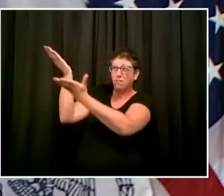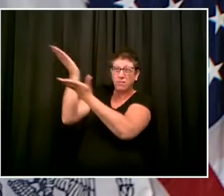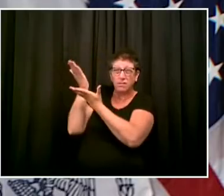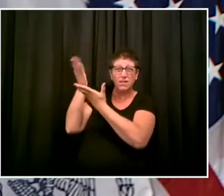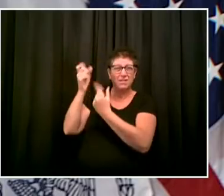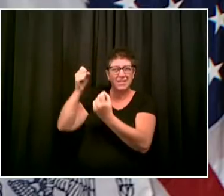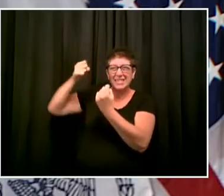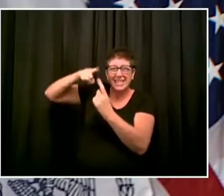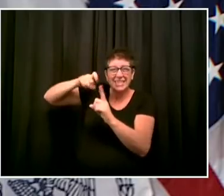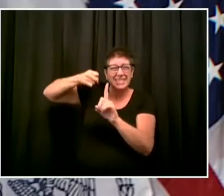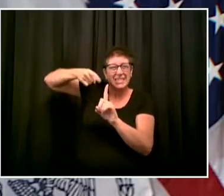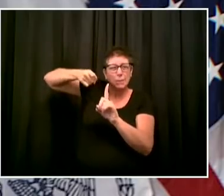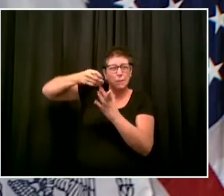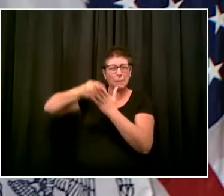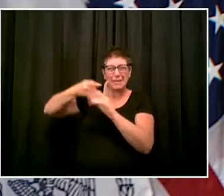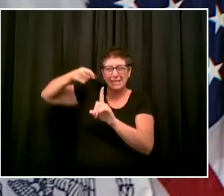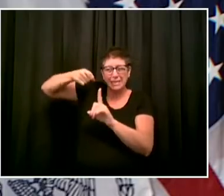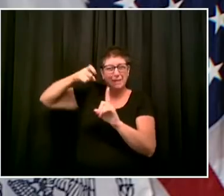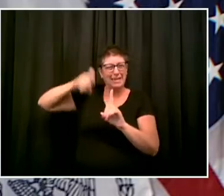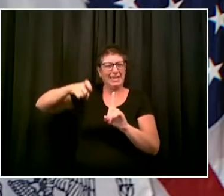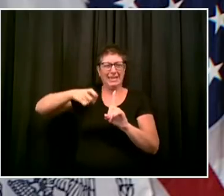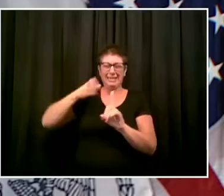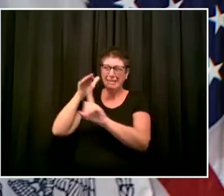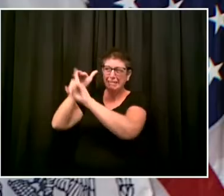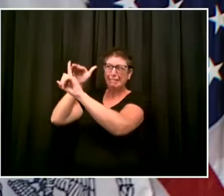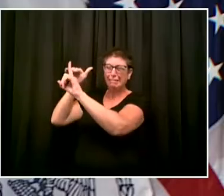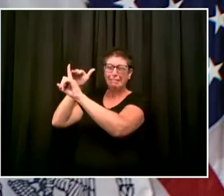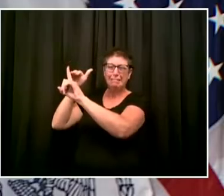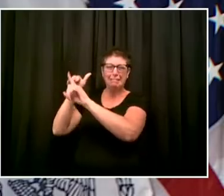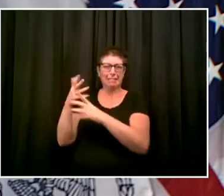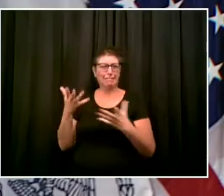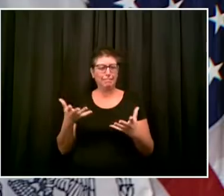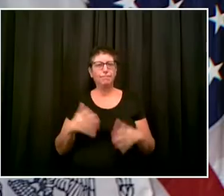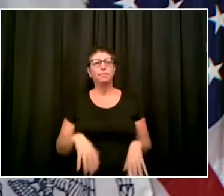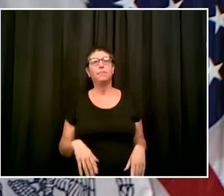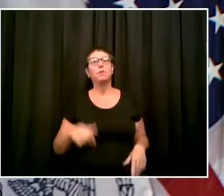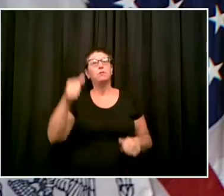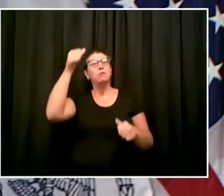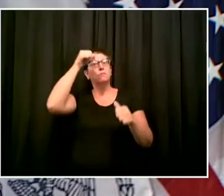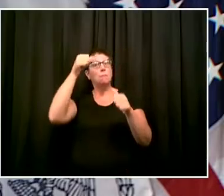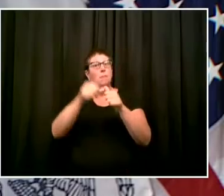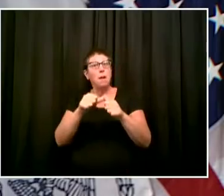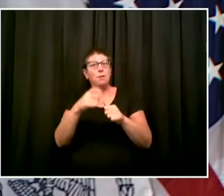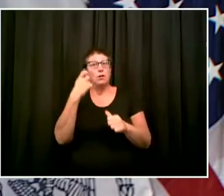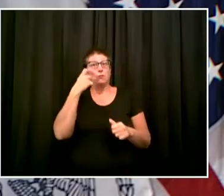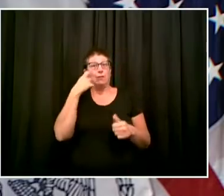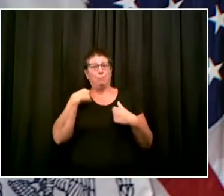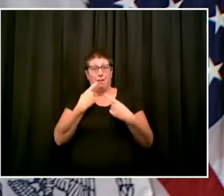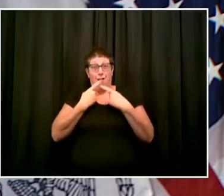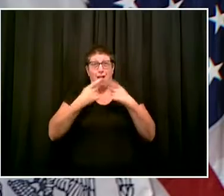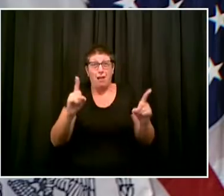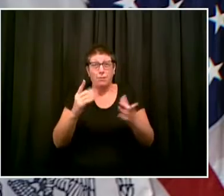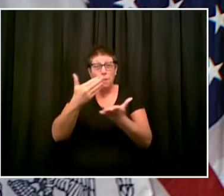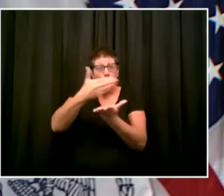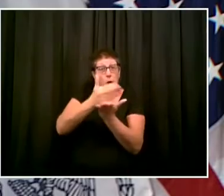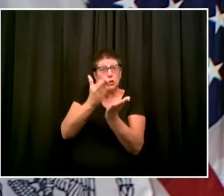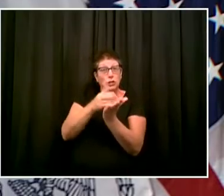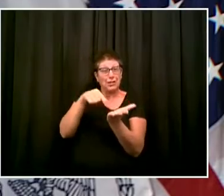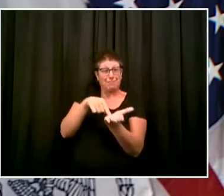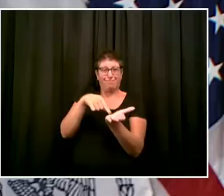GOVERNMENT WE HAVEN'T GOTTEN THAT, AND THAT HAS PUT US IN A RALELY TOUGH SITUATION WHERE WE HAVE TO IN OUR MTOS RECENT BUDGET PREPARE